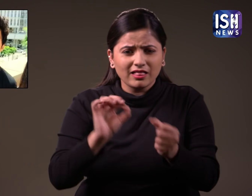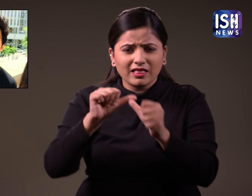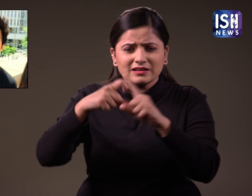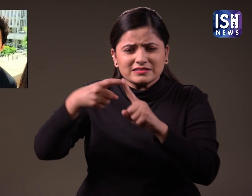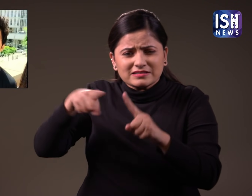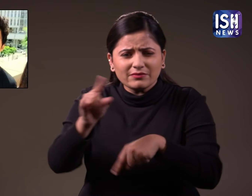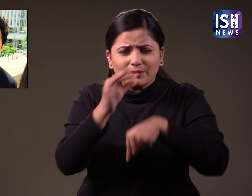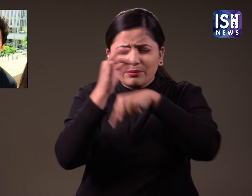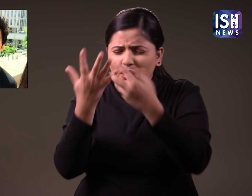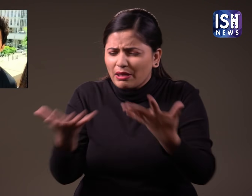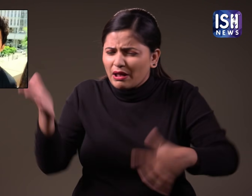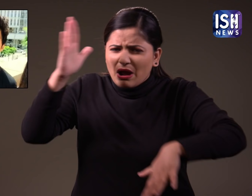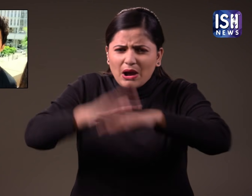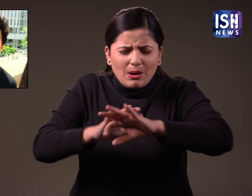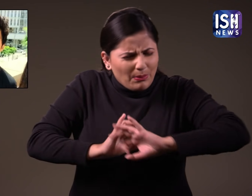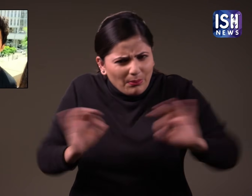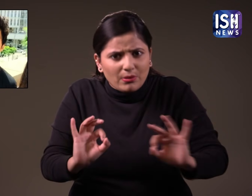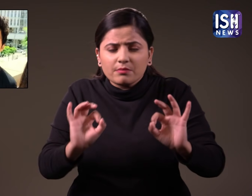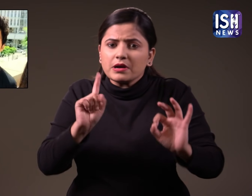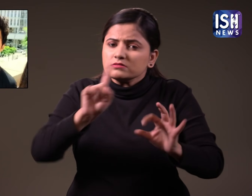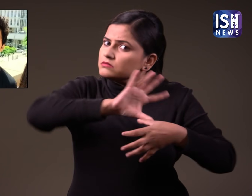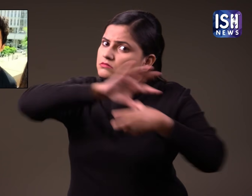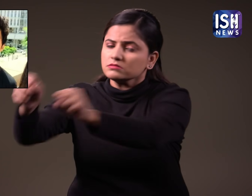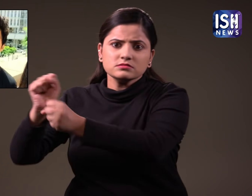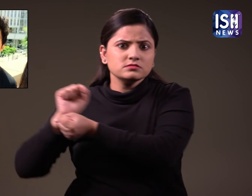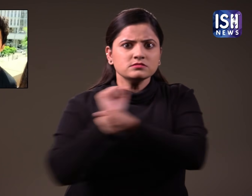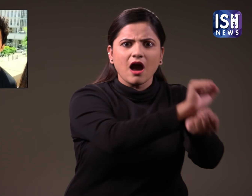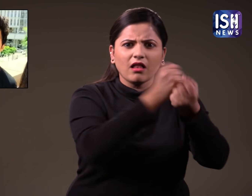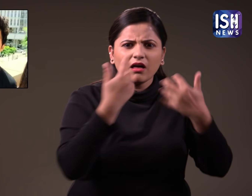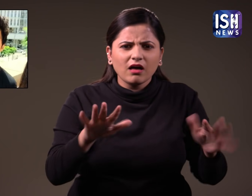Inspite of NCB not finding any drugs on Aryan Khan, he was arrested.